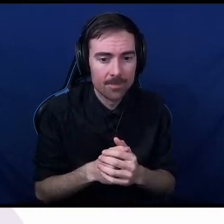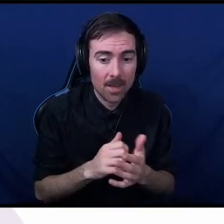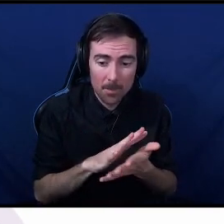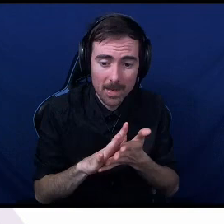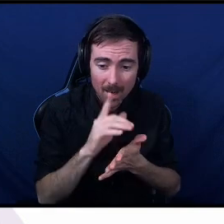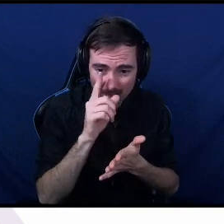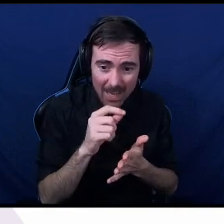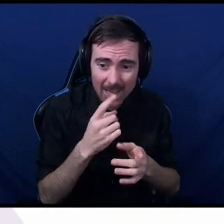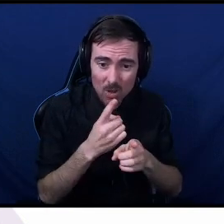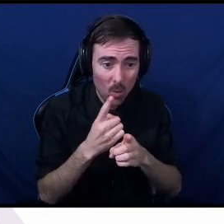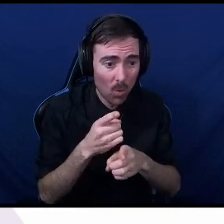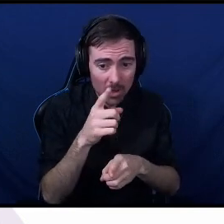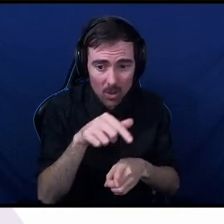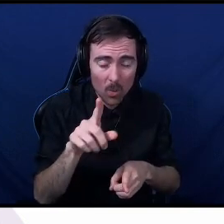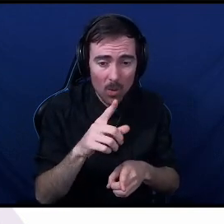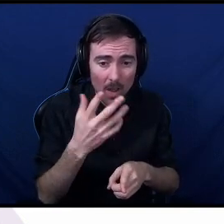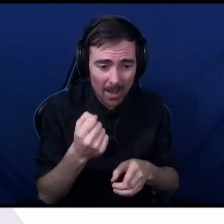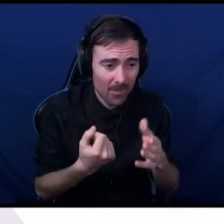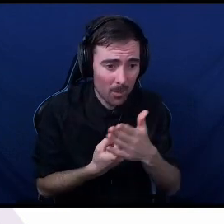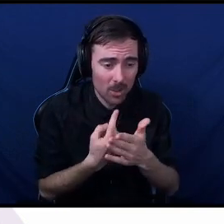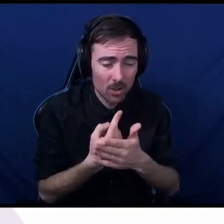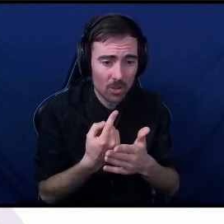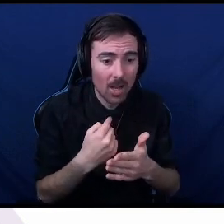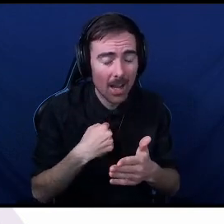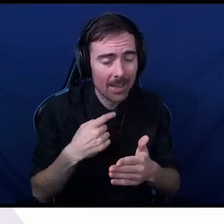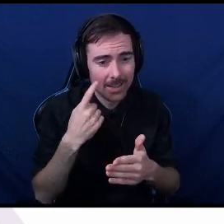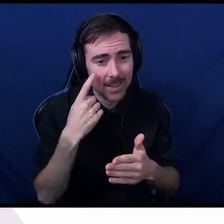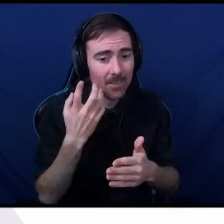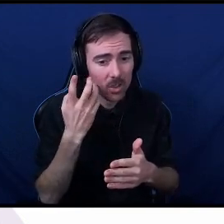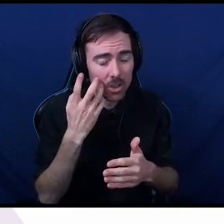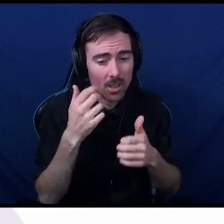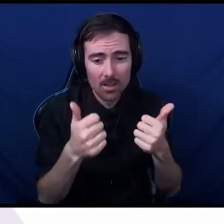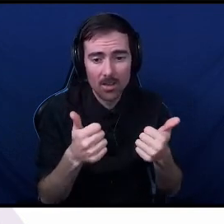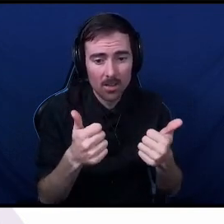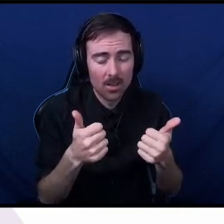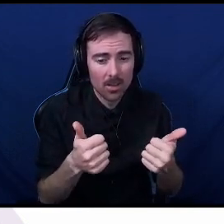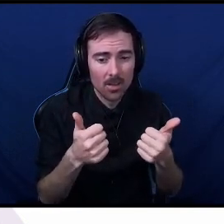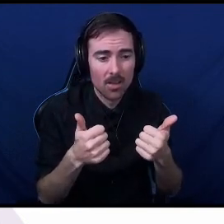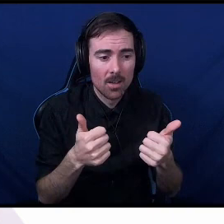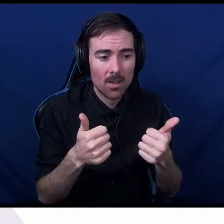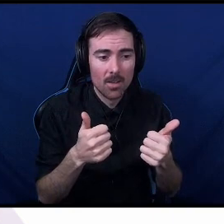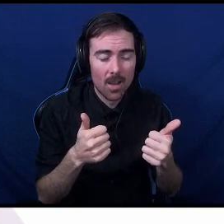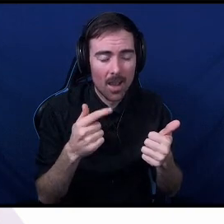I think that, you know, I see a bright future for all of it. I don't see the same barriers, I don't think. But maybe that's